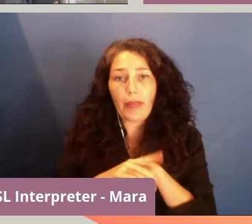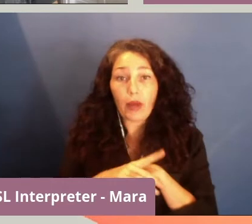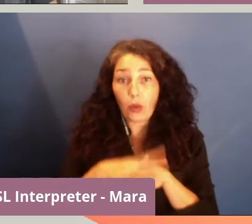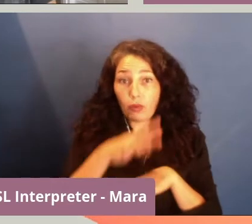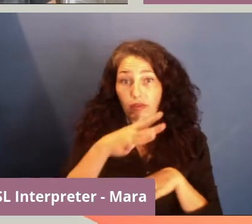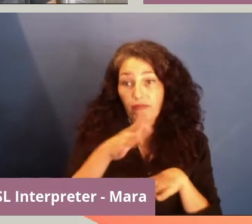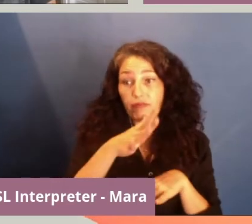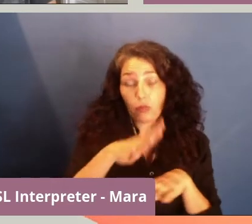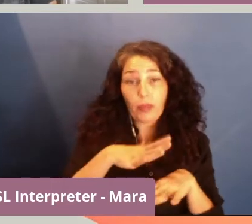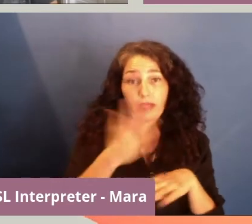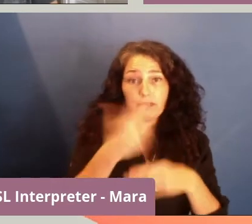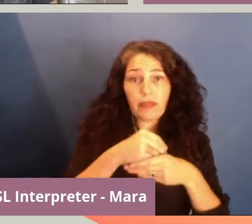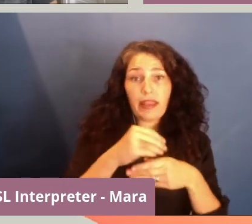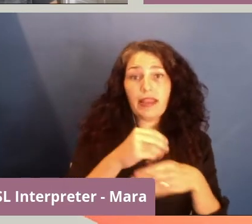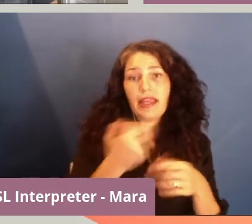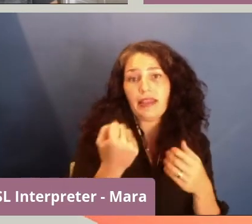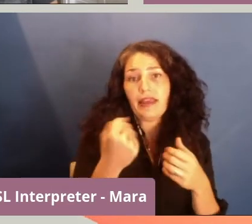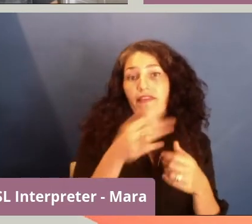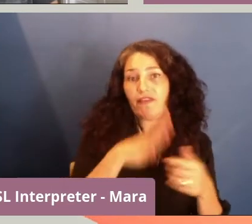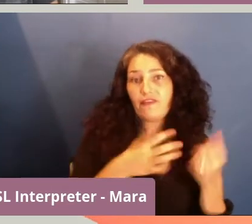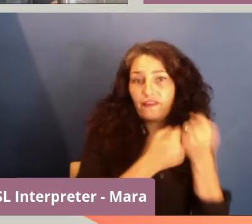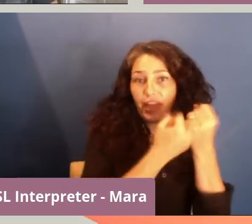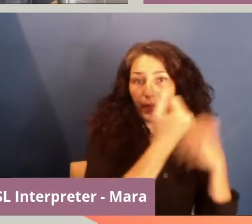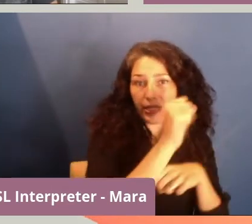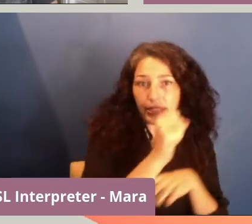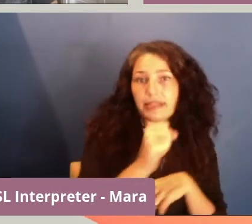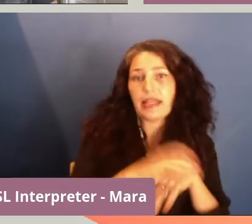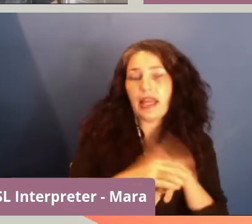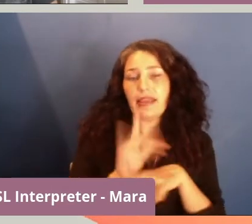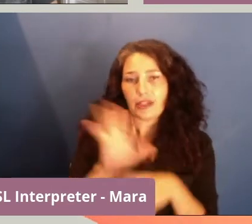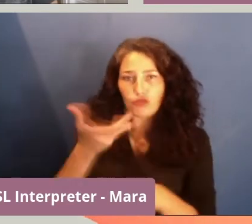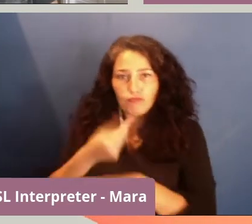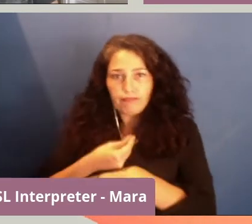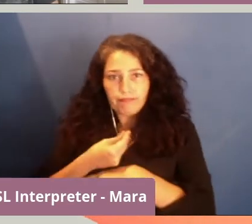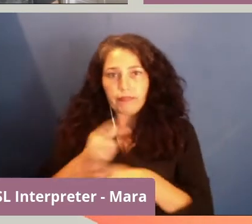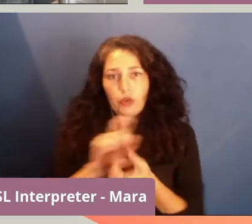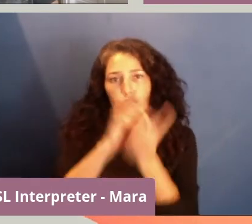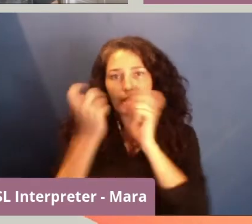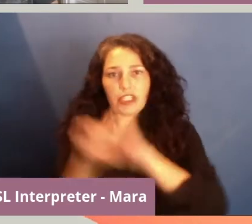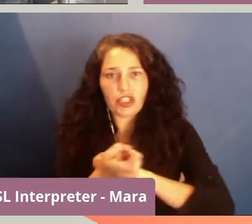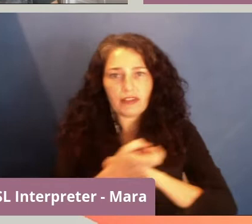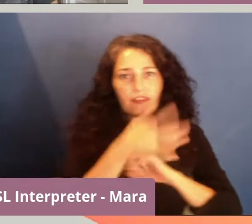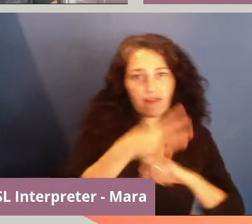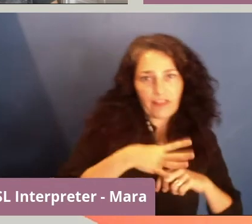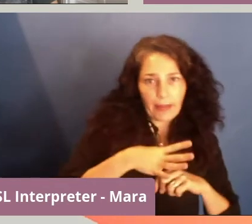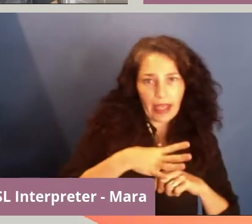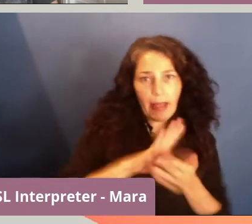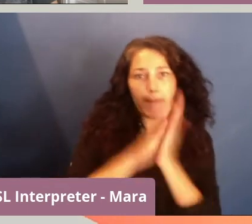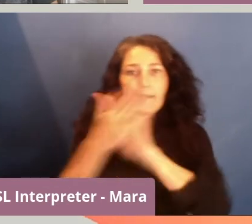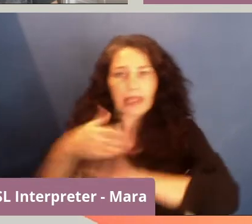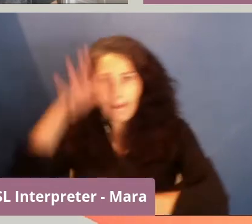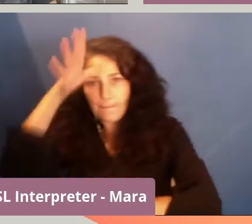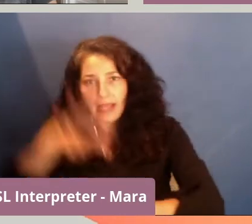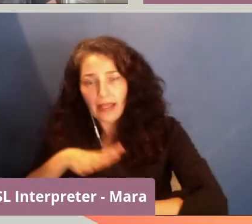against trans people who transition from female to male. Sam's second film, "Kate Bornstein is a Queer